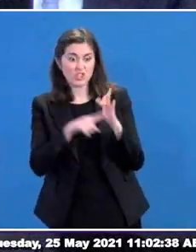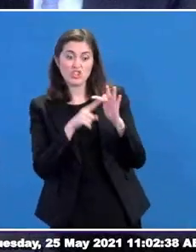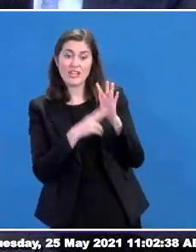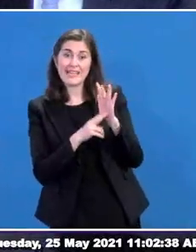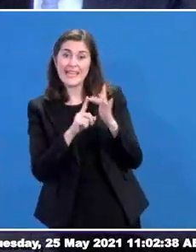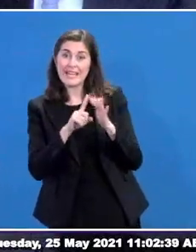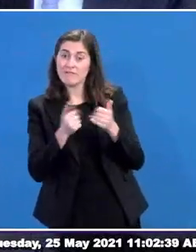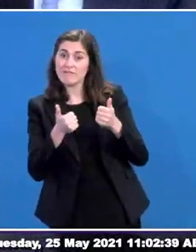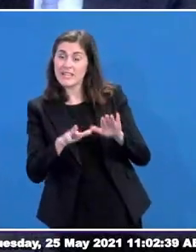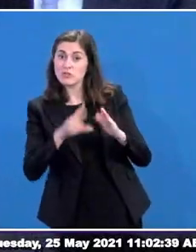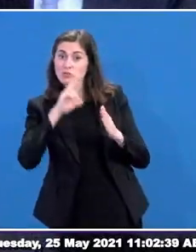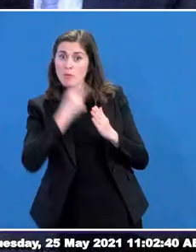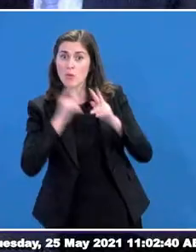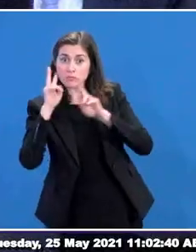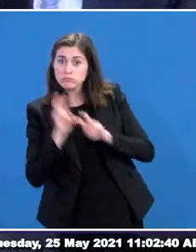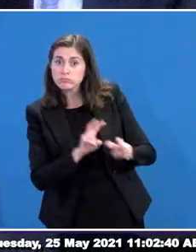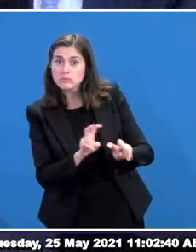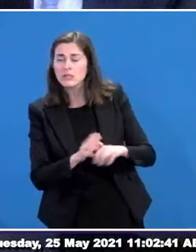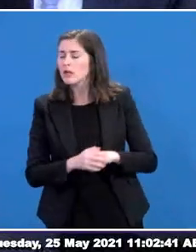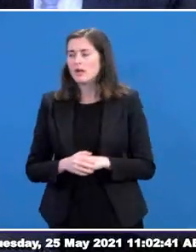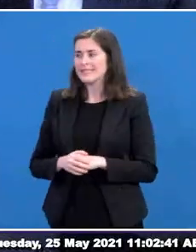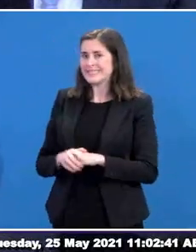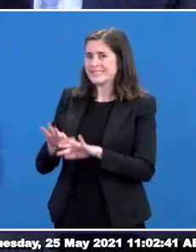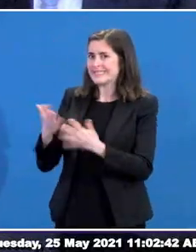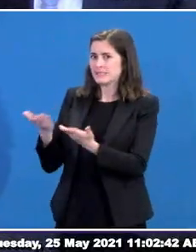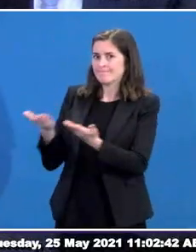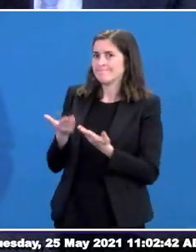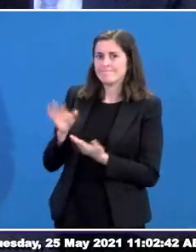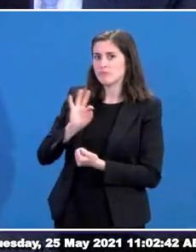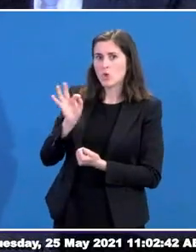No, I was just told that it was inconclusive.